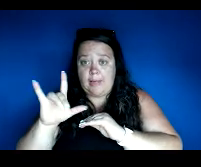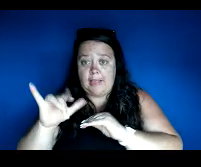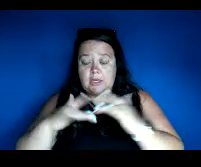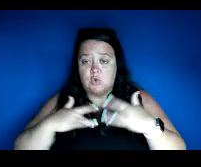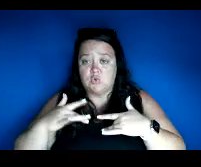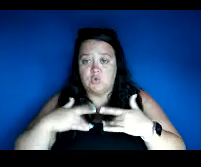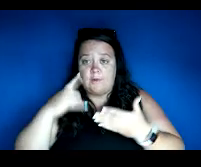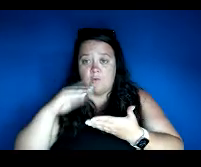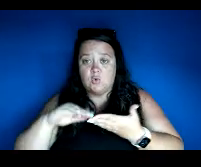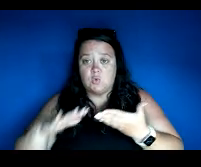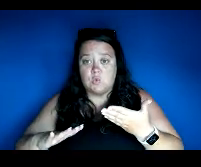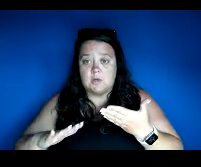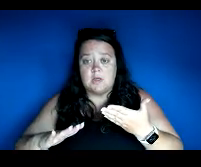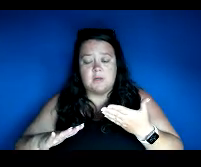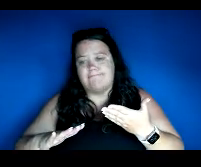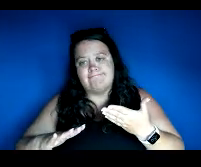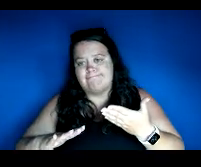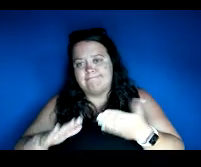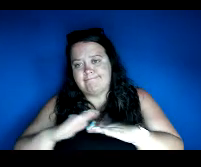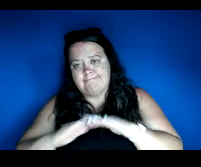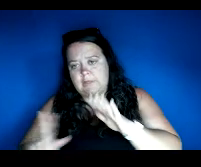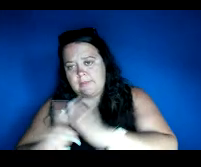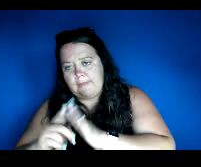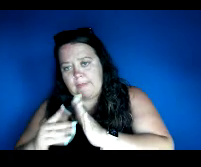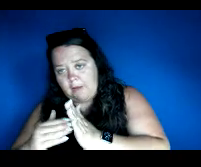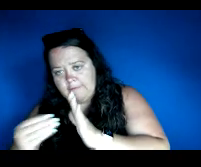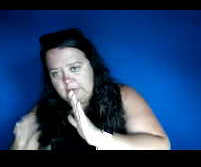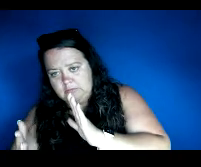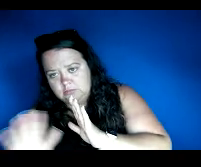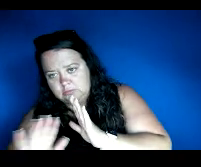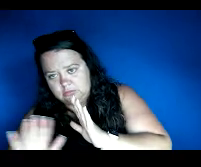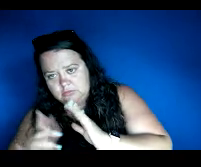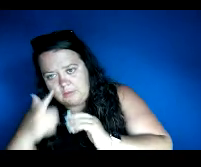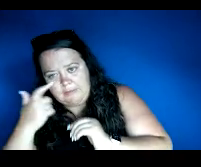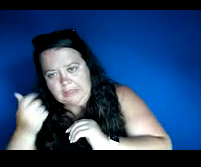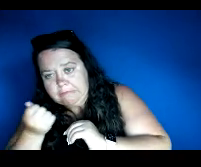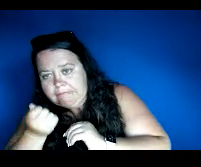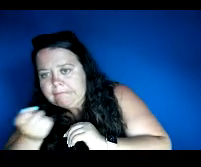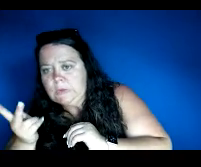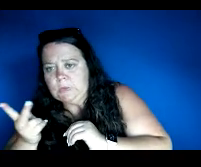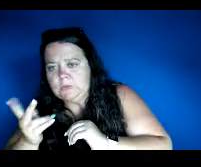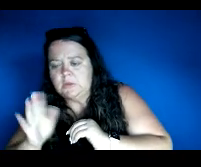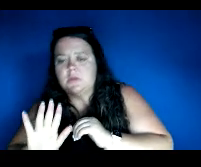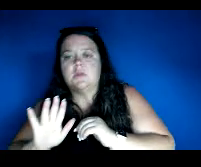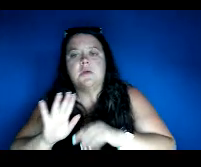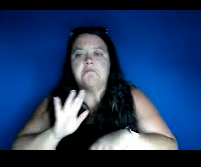and again, this doesn't come up too, too often, because it's just a handful of buildings, we can actually work with the registrar